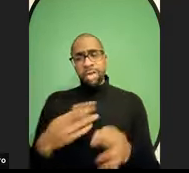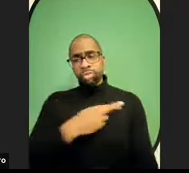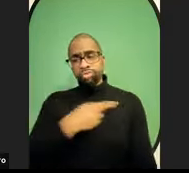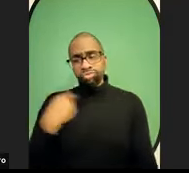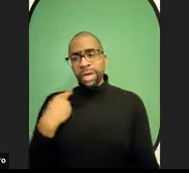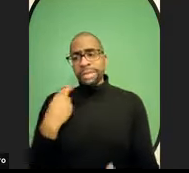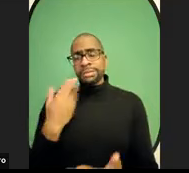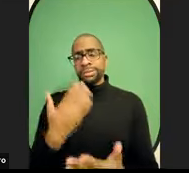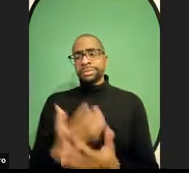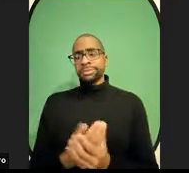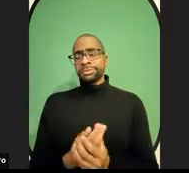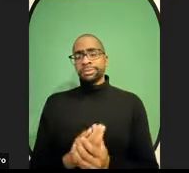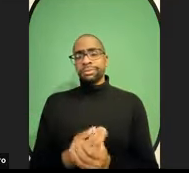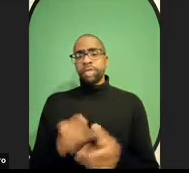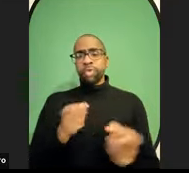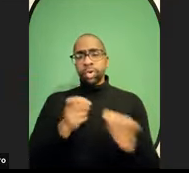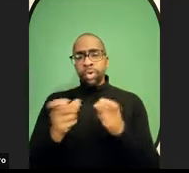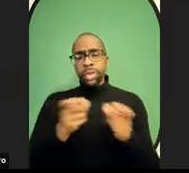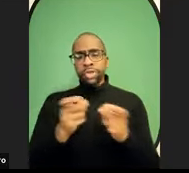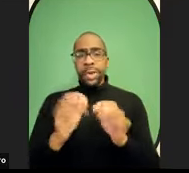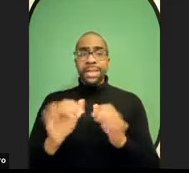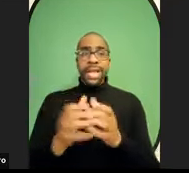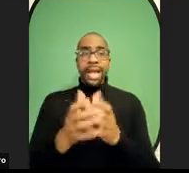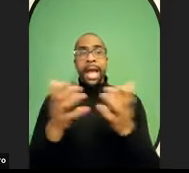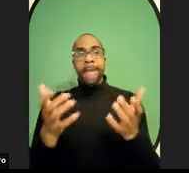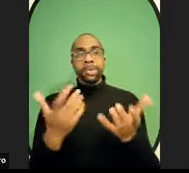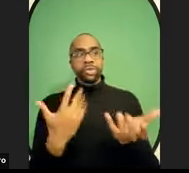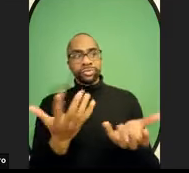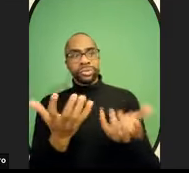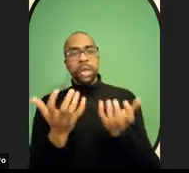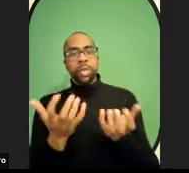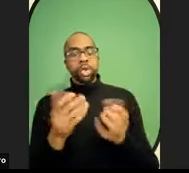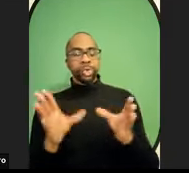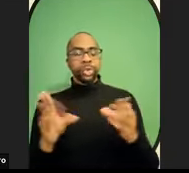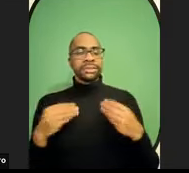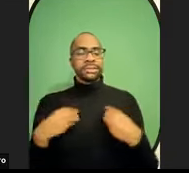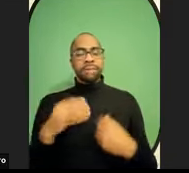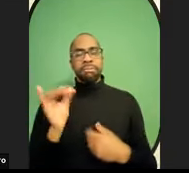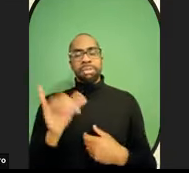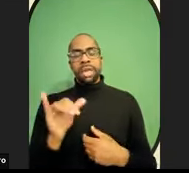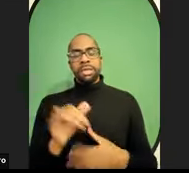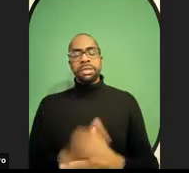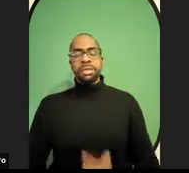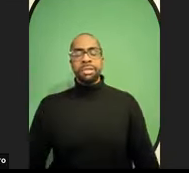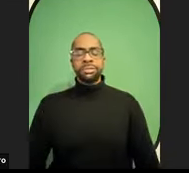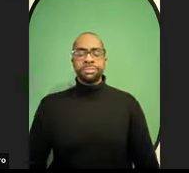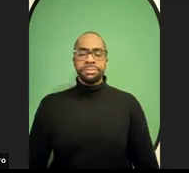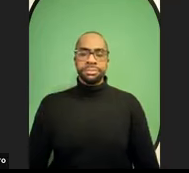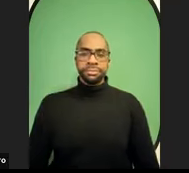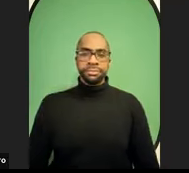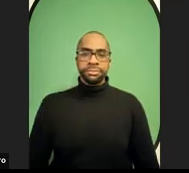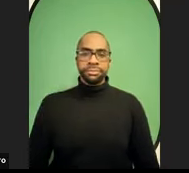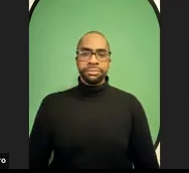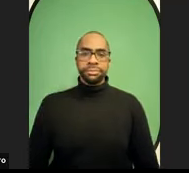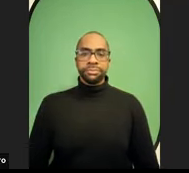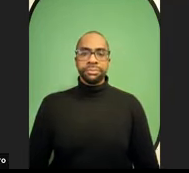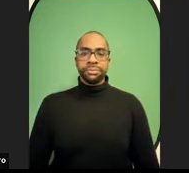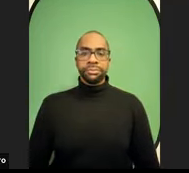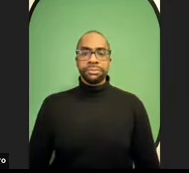you know, has to decide what ago you know, has to decide what again risk factors and risk risks. g committee tion I know how much That is something that you know every person has to do, you know, has to decide what again